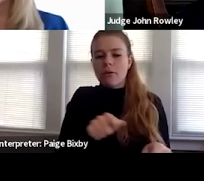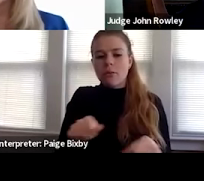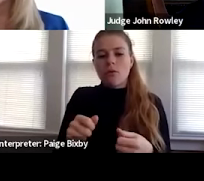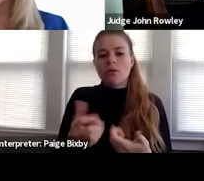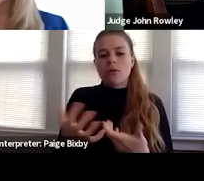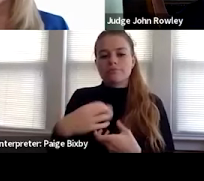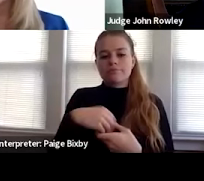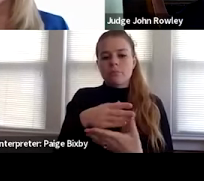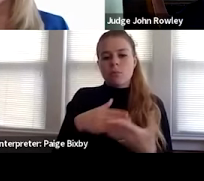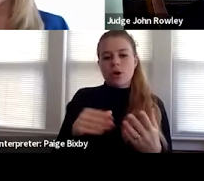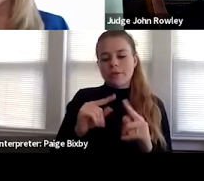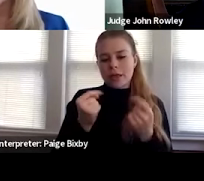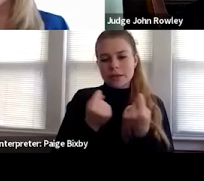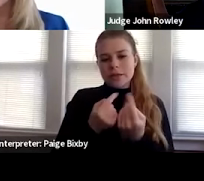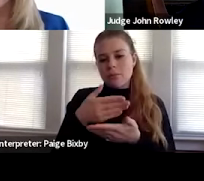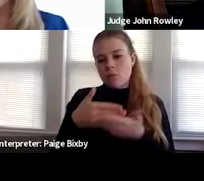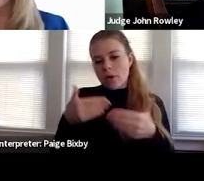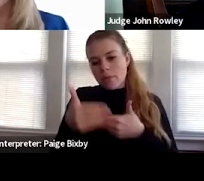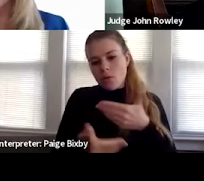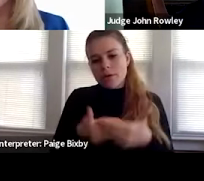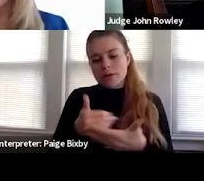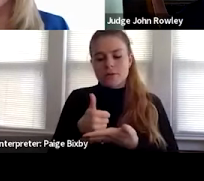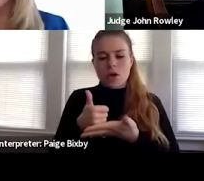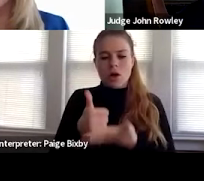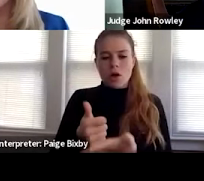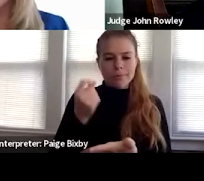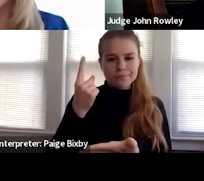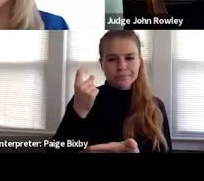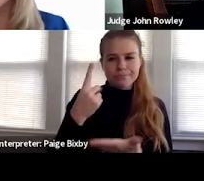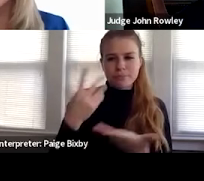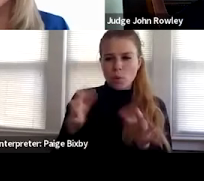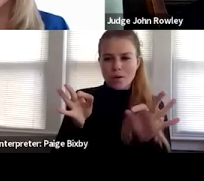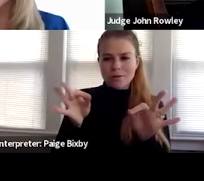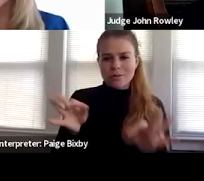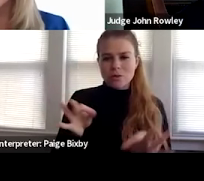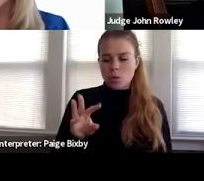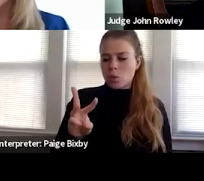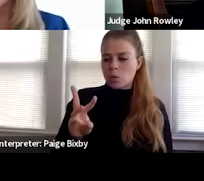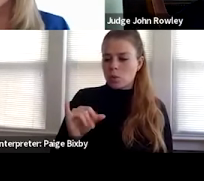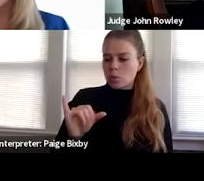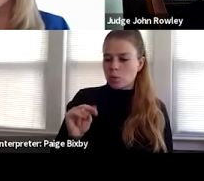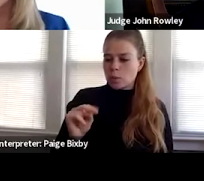part of the process, helping understand what the definition of a win is for our families.